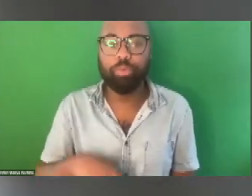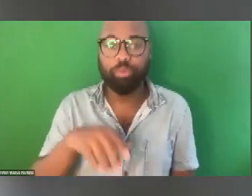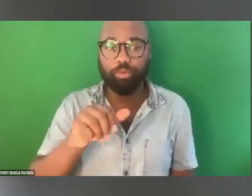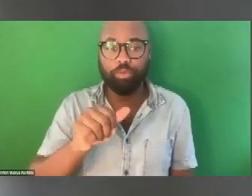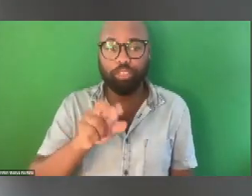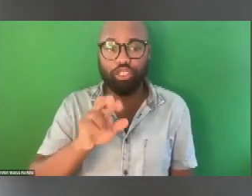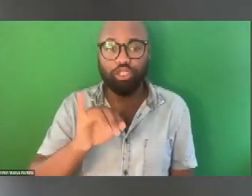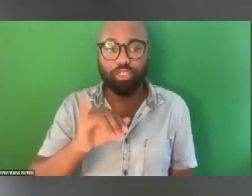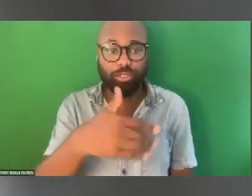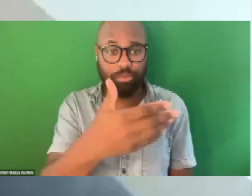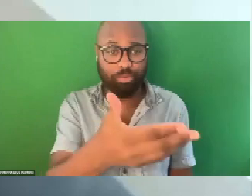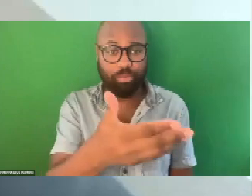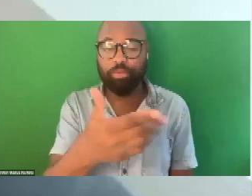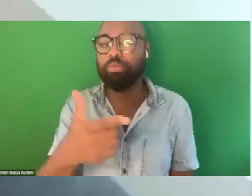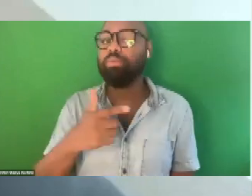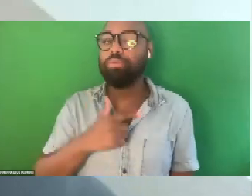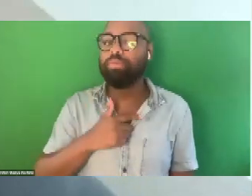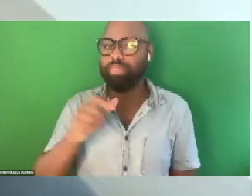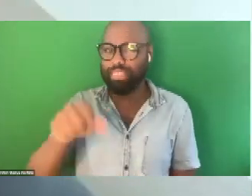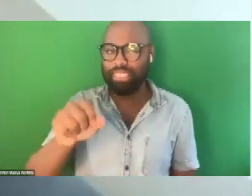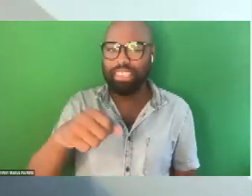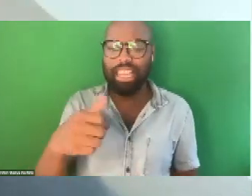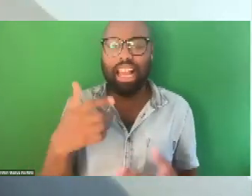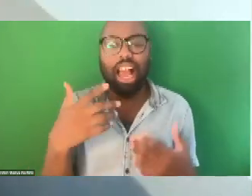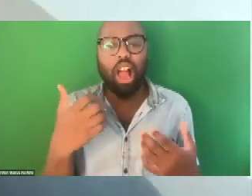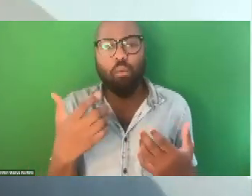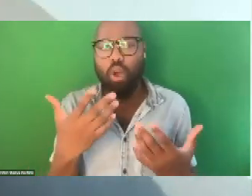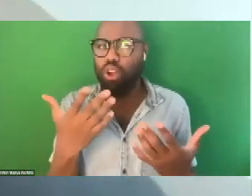I want to wholeheartedly agree with everything